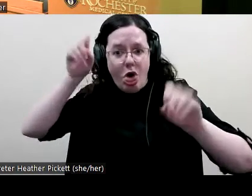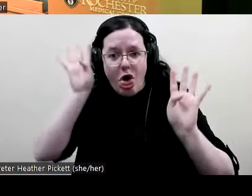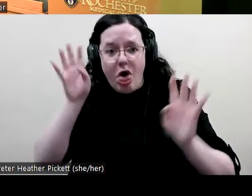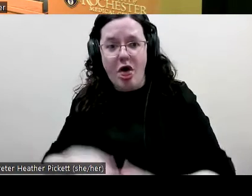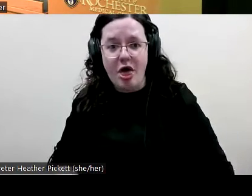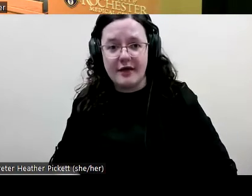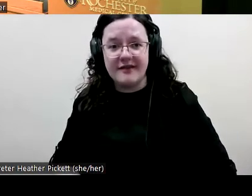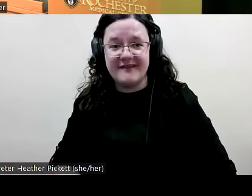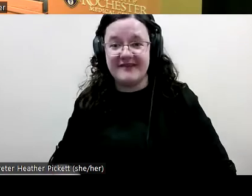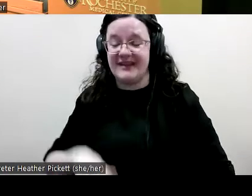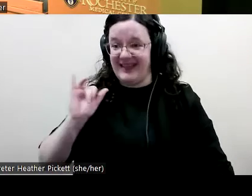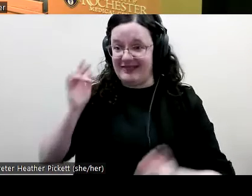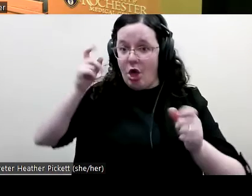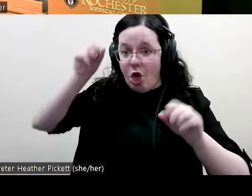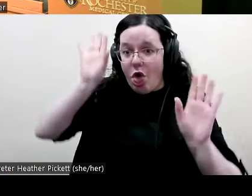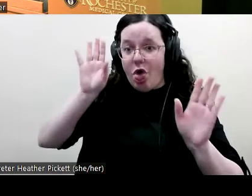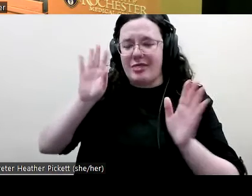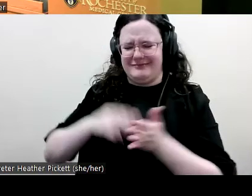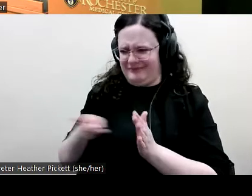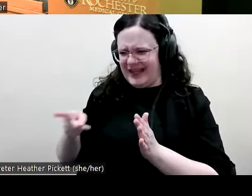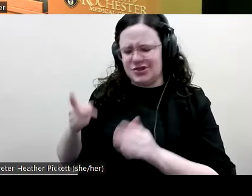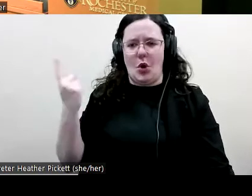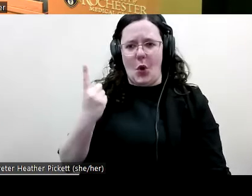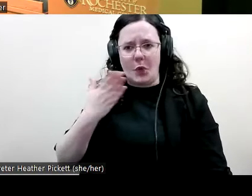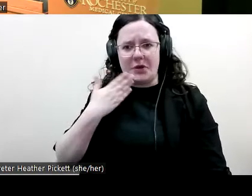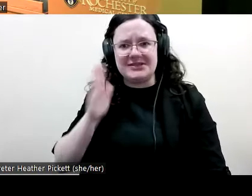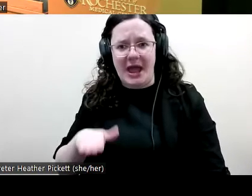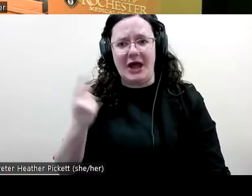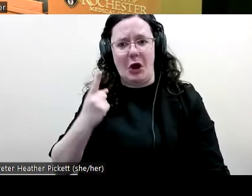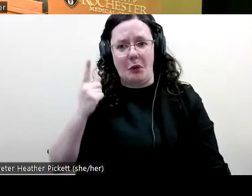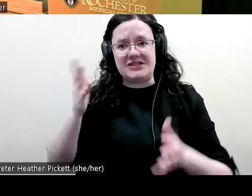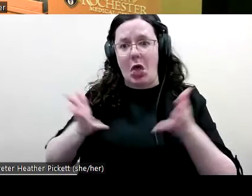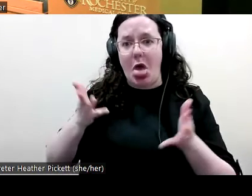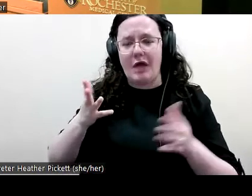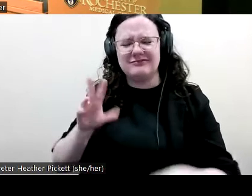that we are routinely bad it means that we are in a crisis and when you're in a crisis you do